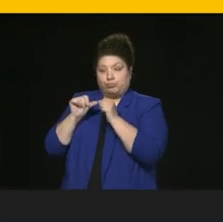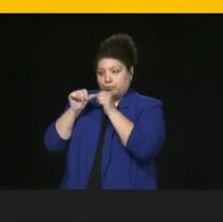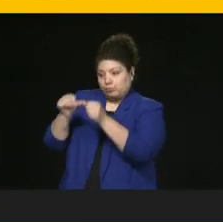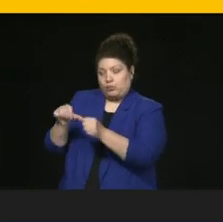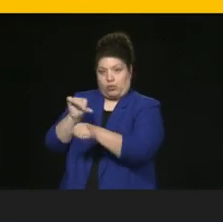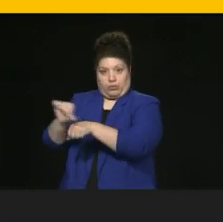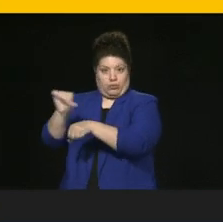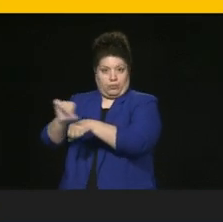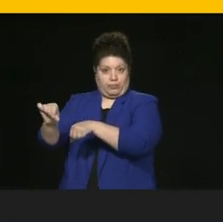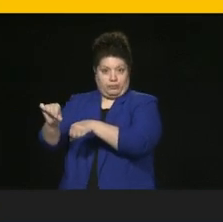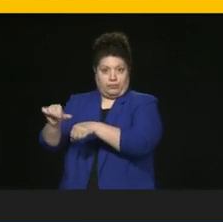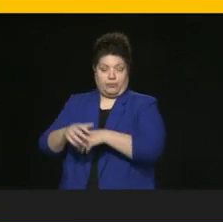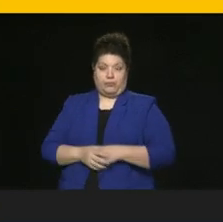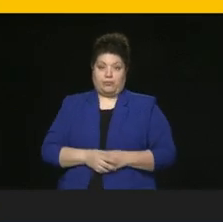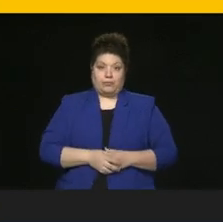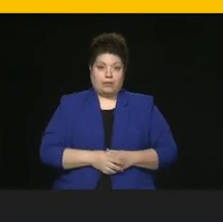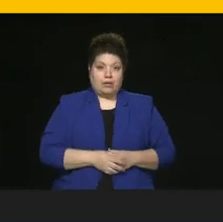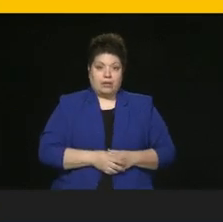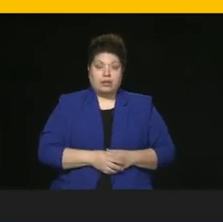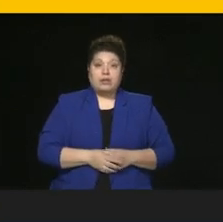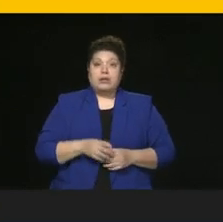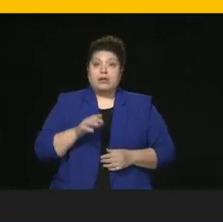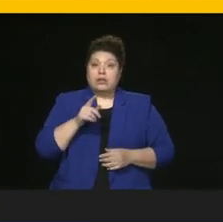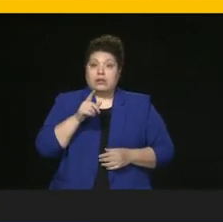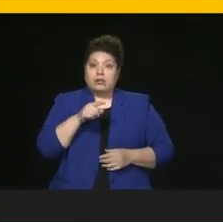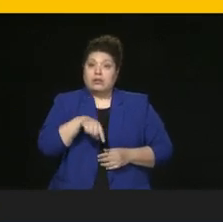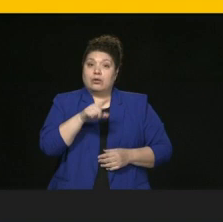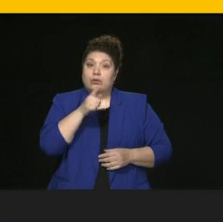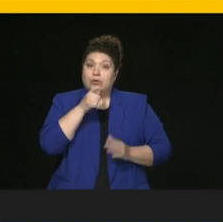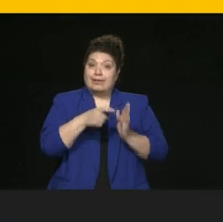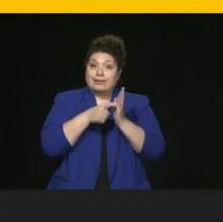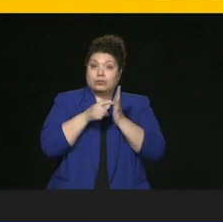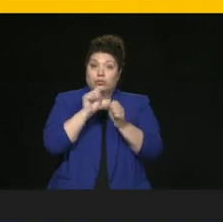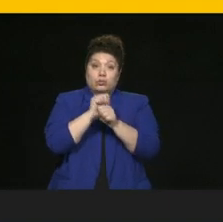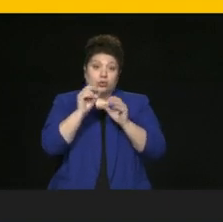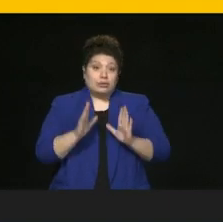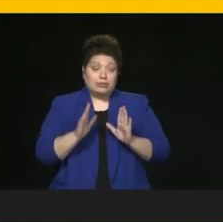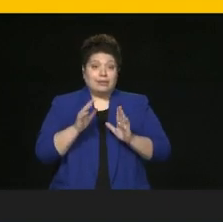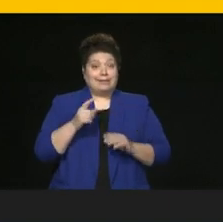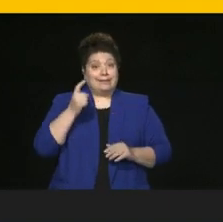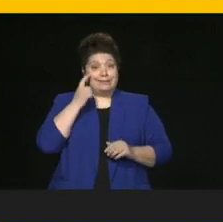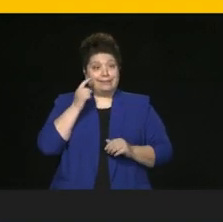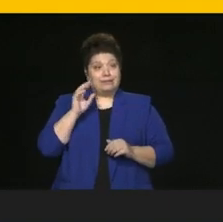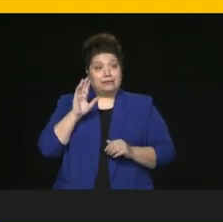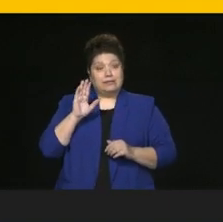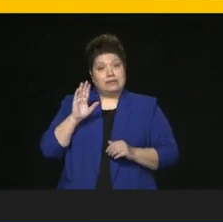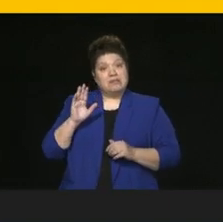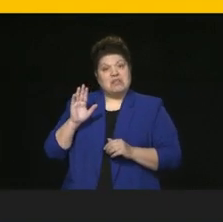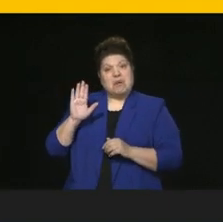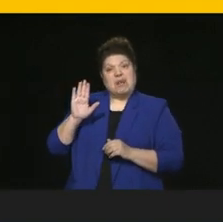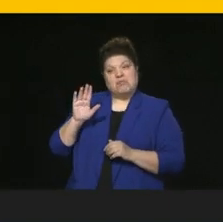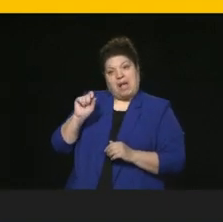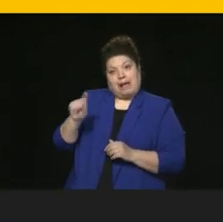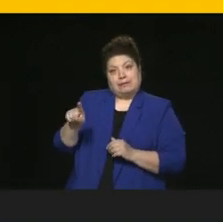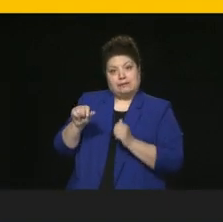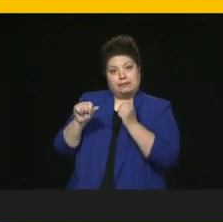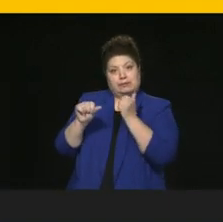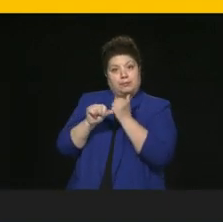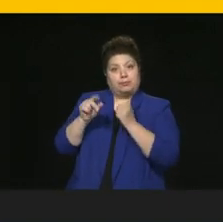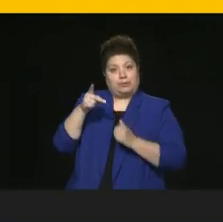CONNECTED INTO THE LABOUR MARKET AS WE TRANSITION OUT OF THIS. IN TERMS OF THE ESSENTIAL